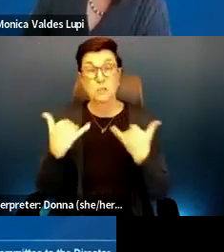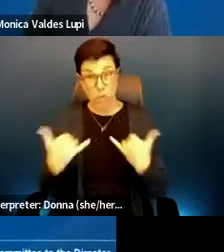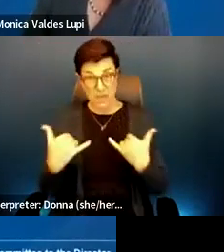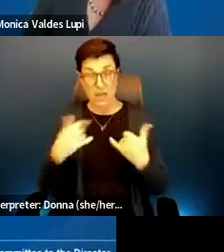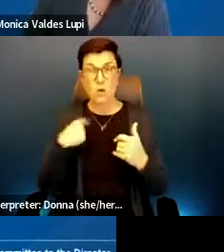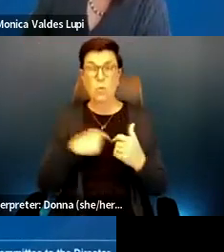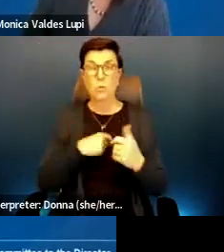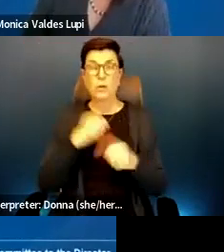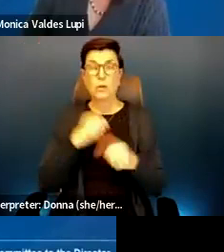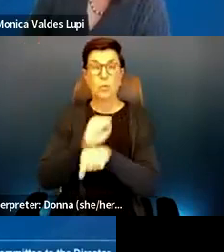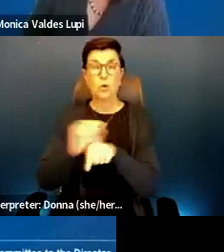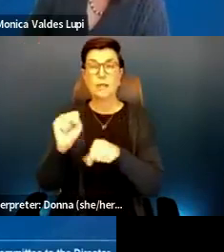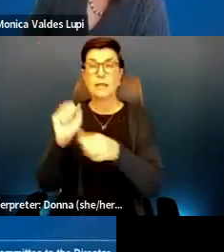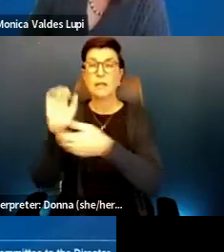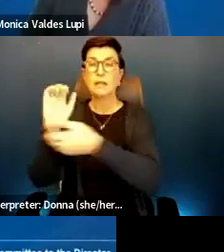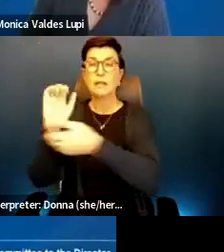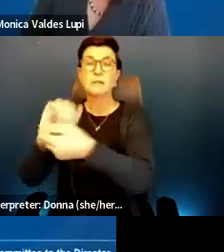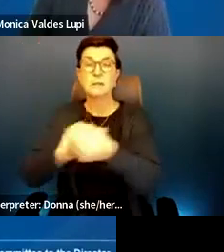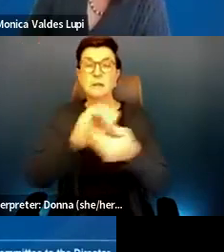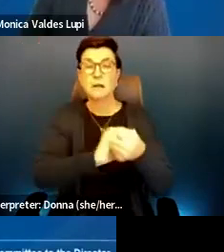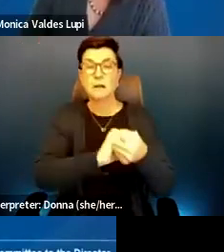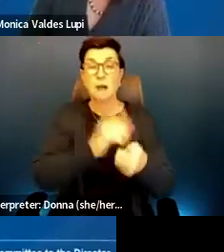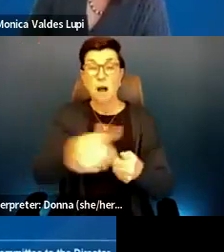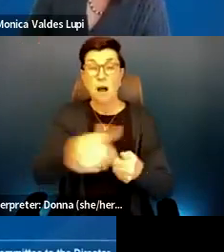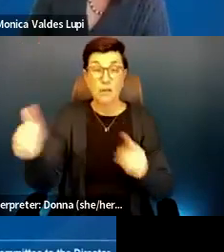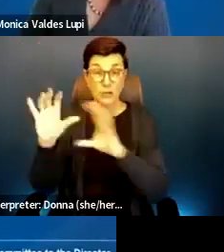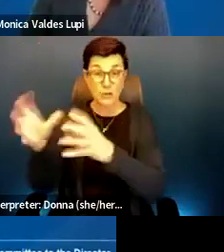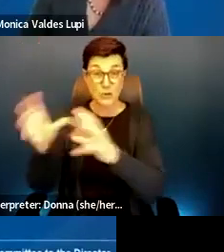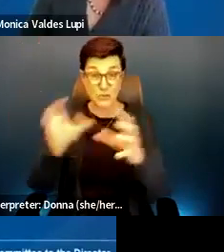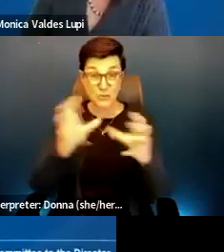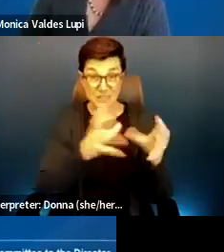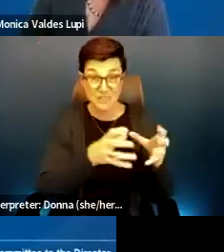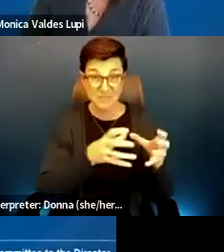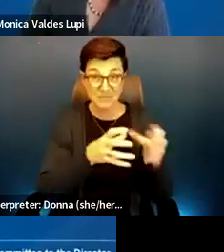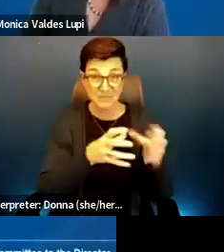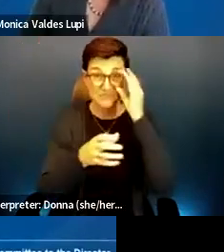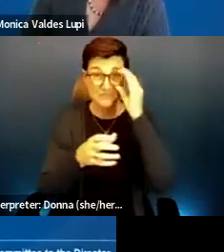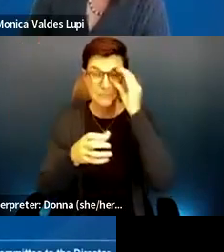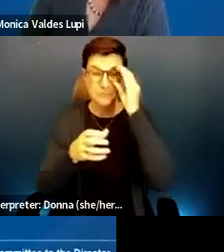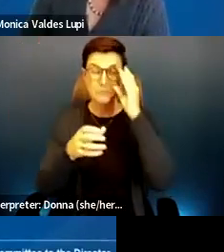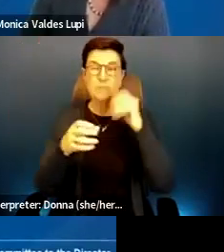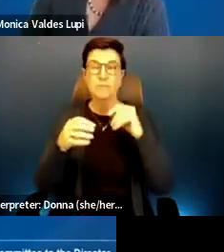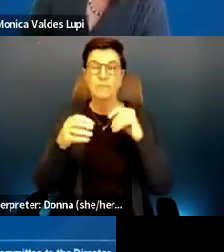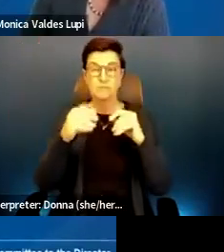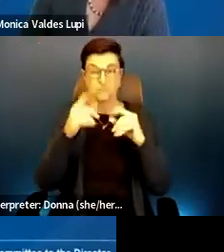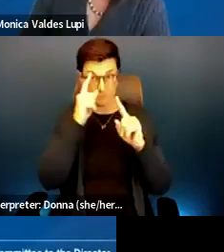with other outside groups to get at, what are the sources of that information?